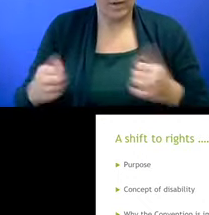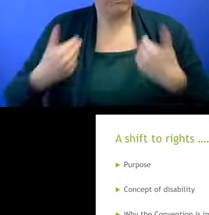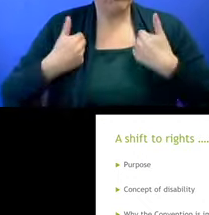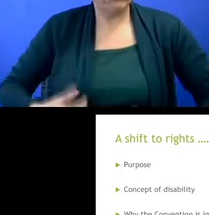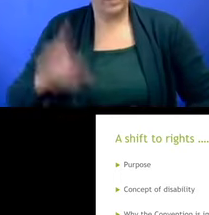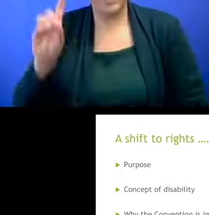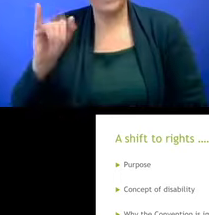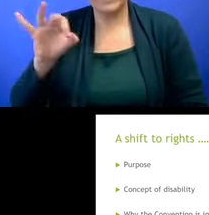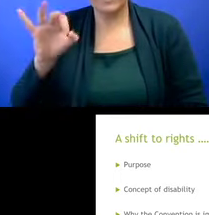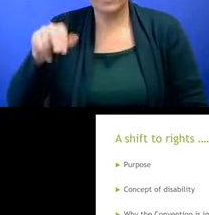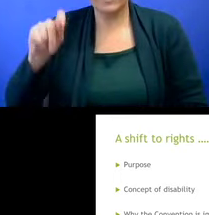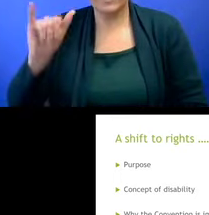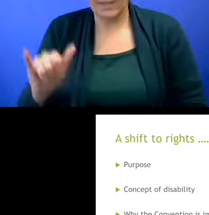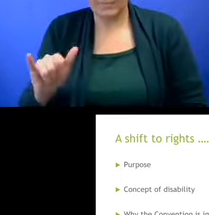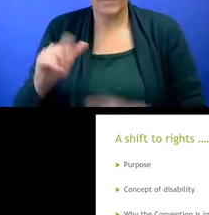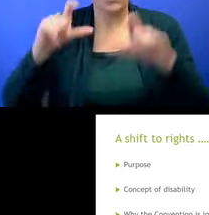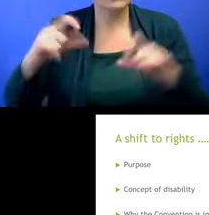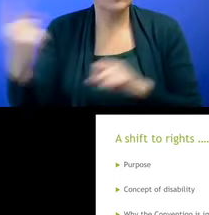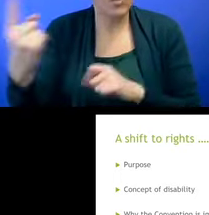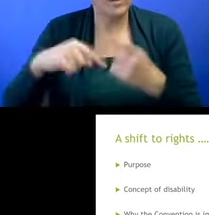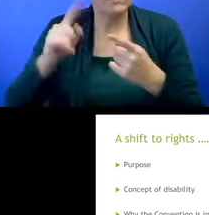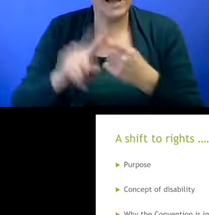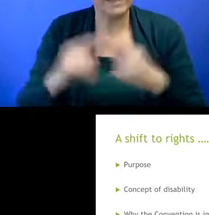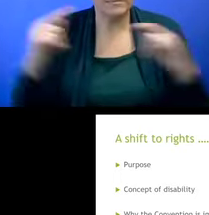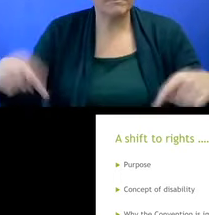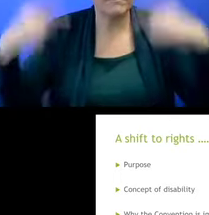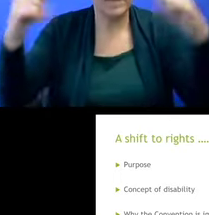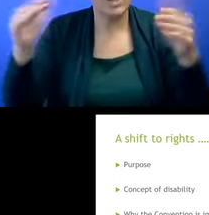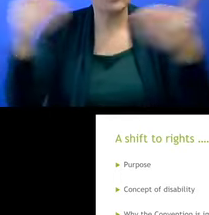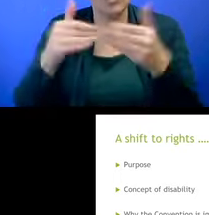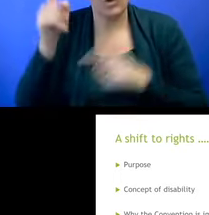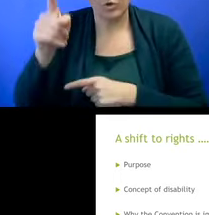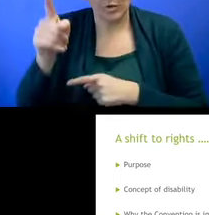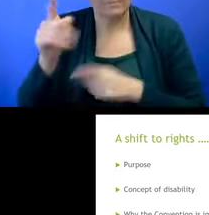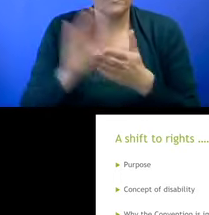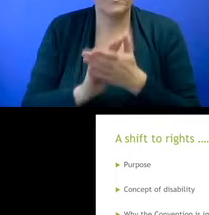So both Article 1 and the introductory statement to the Convention (which is known as the preamble)